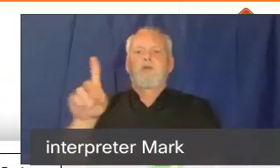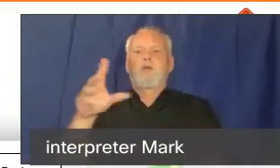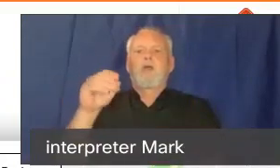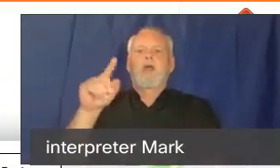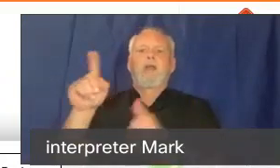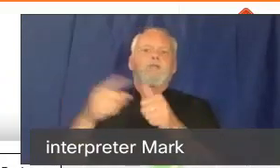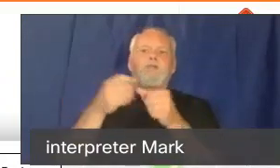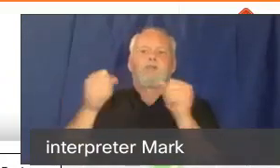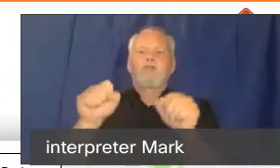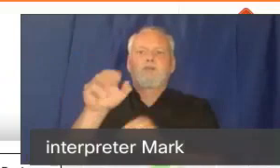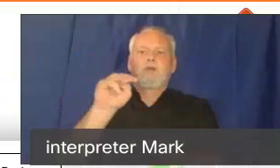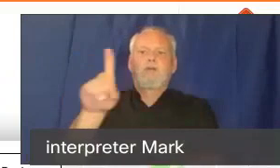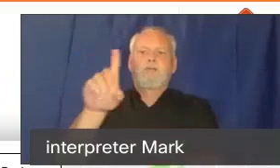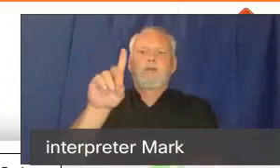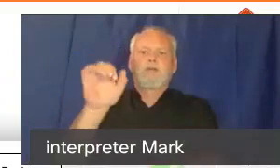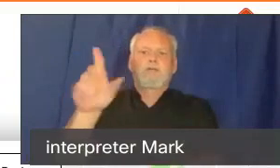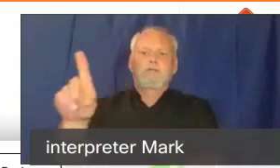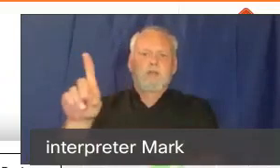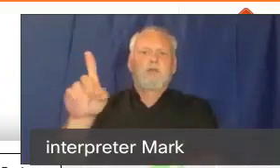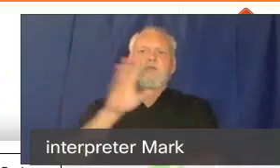That you were talking about at the beginning of the presentation.